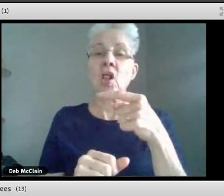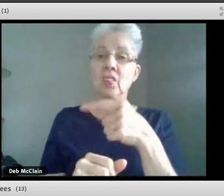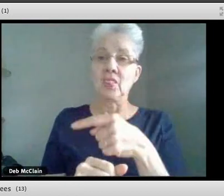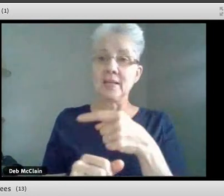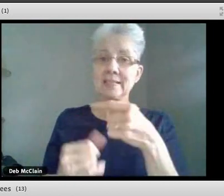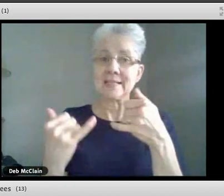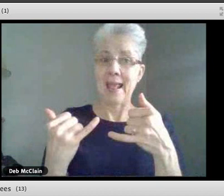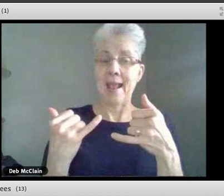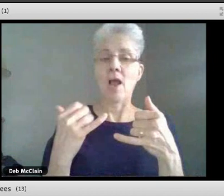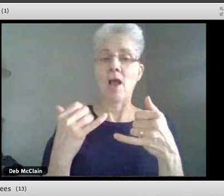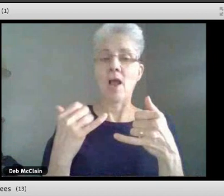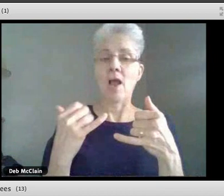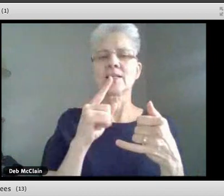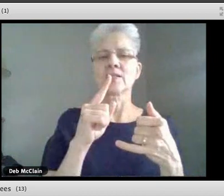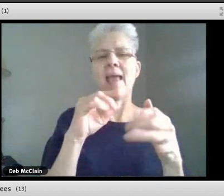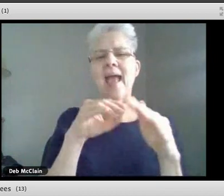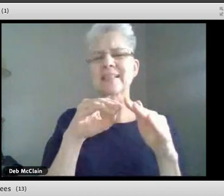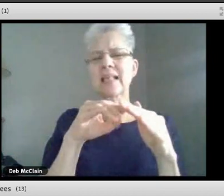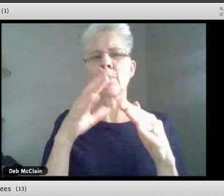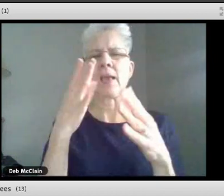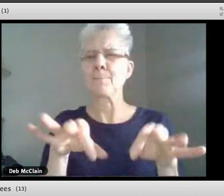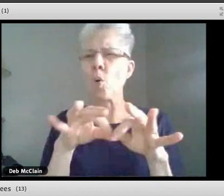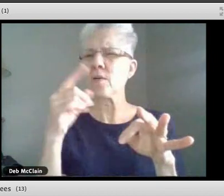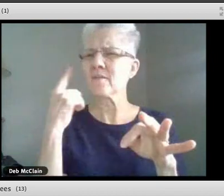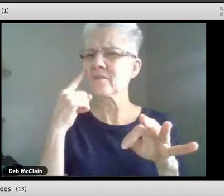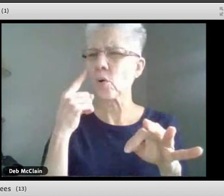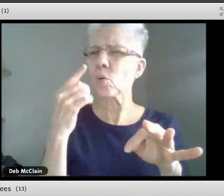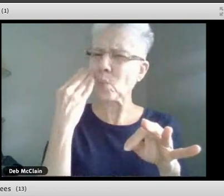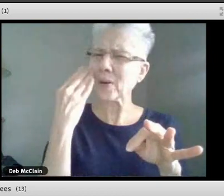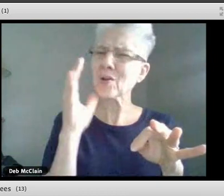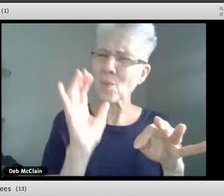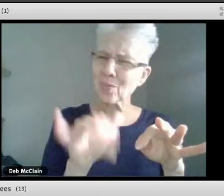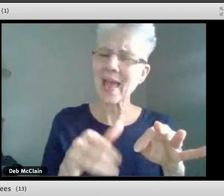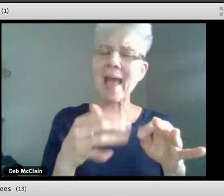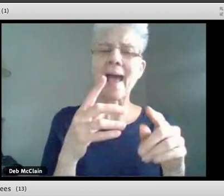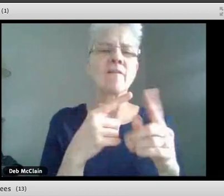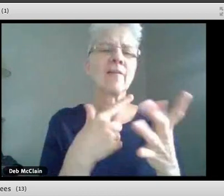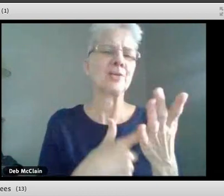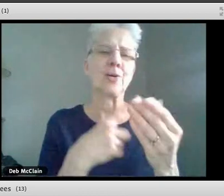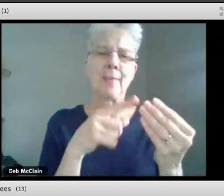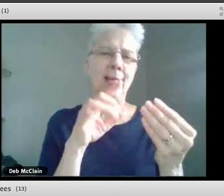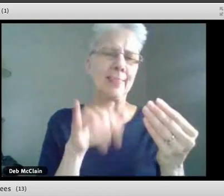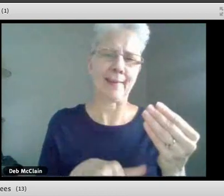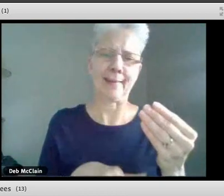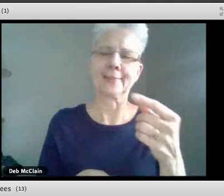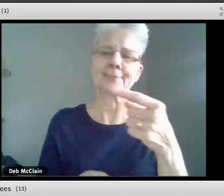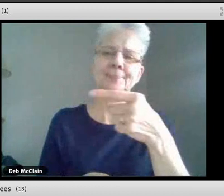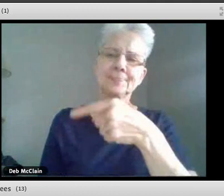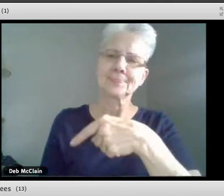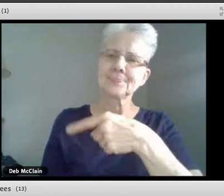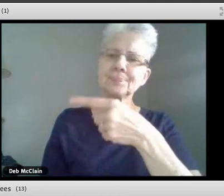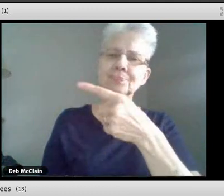why it matters, and we all know why it matters. I've already talked about this, you know, the equal access to information for jobs,